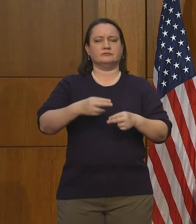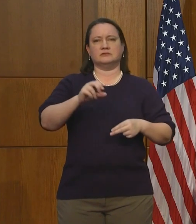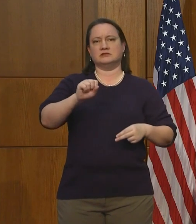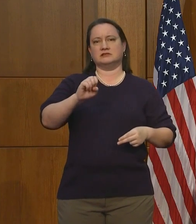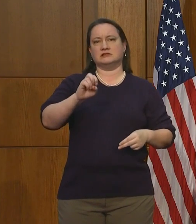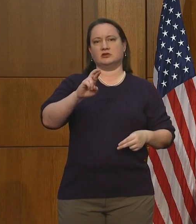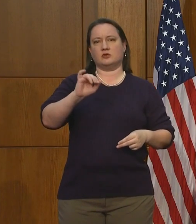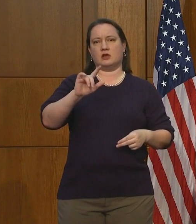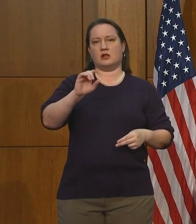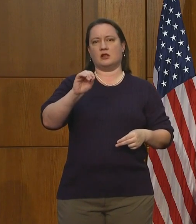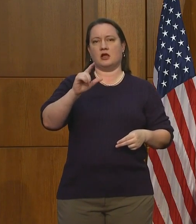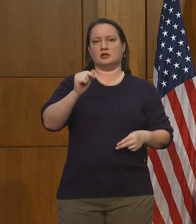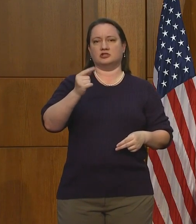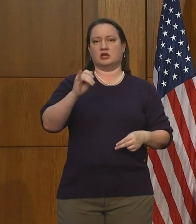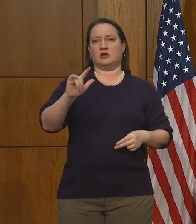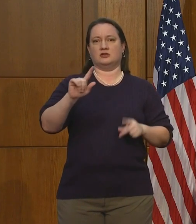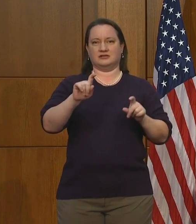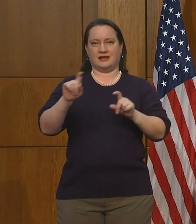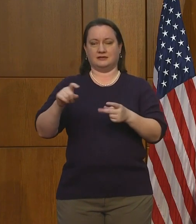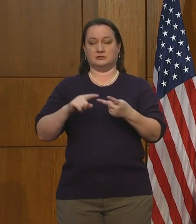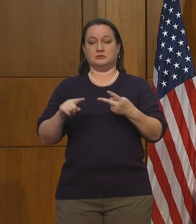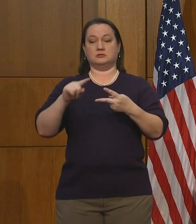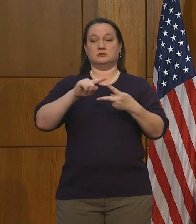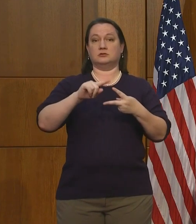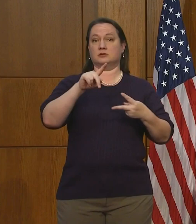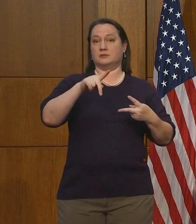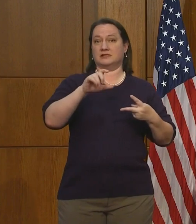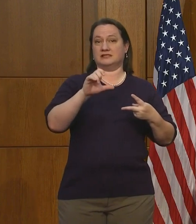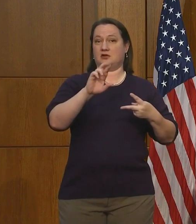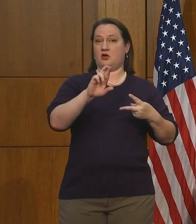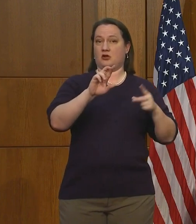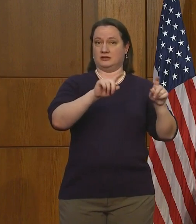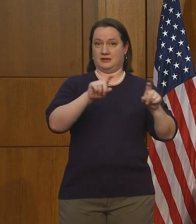A BLOOD TEST OR WHAT WE CALL